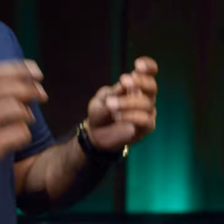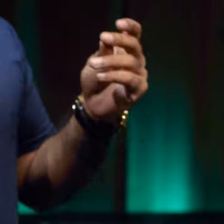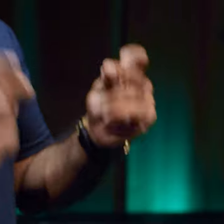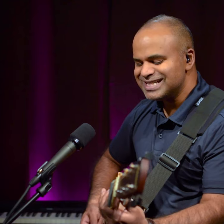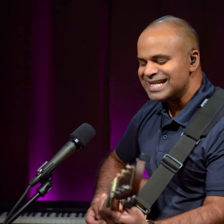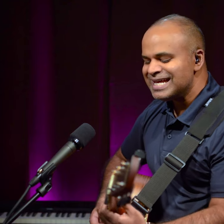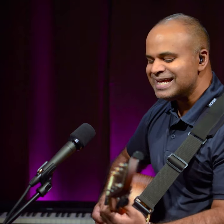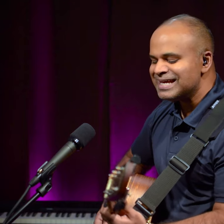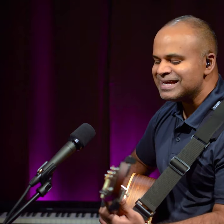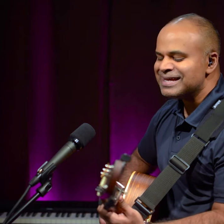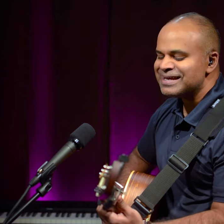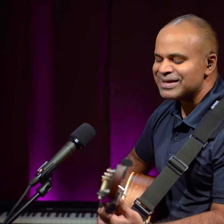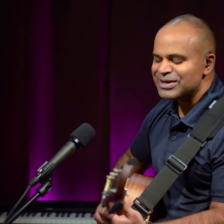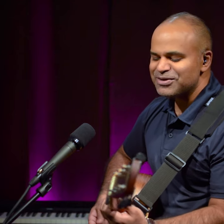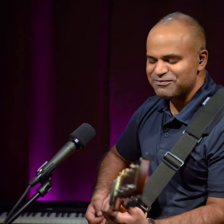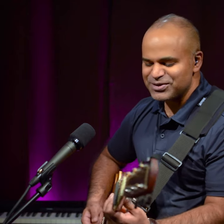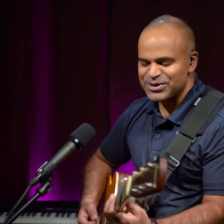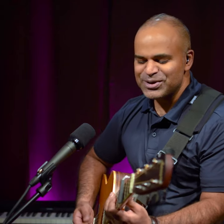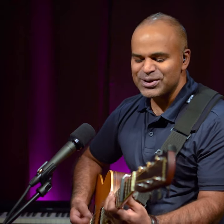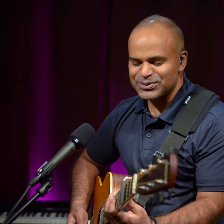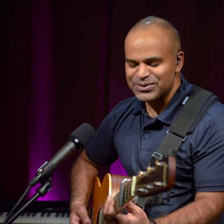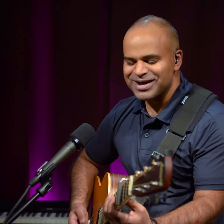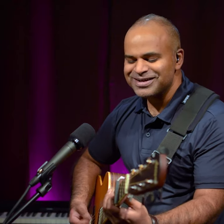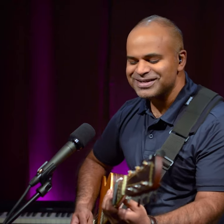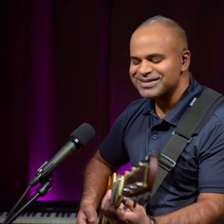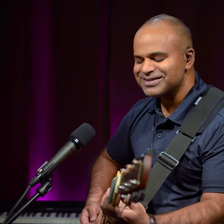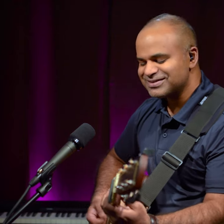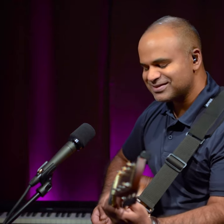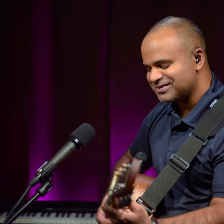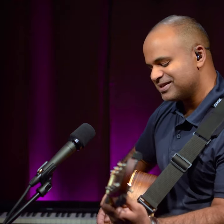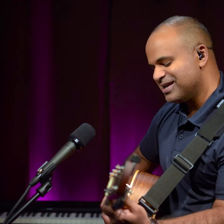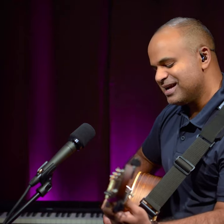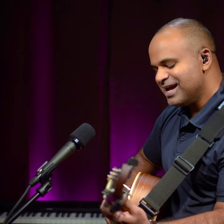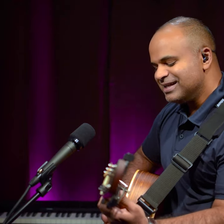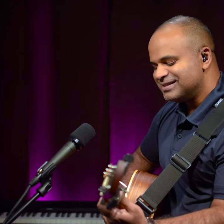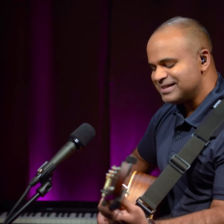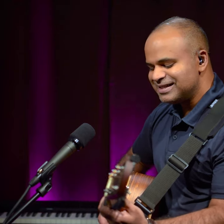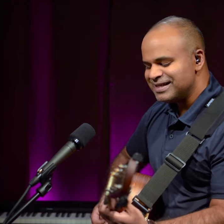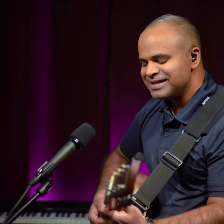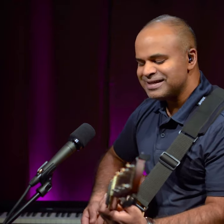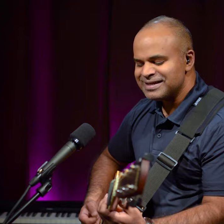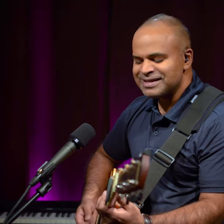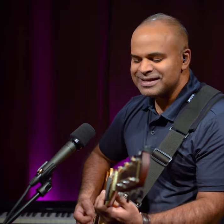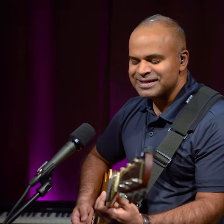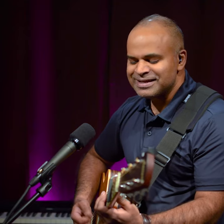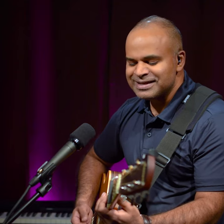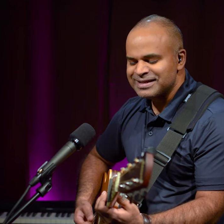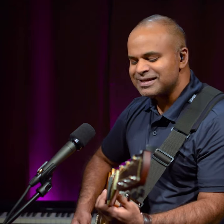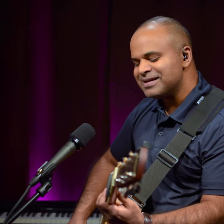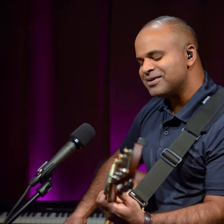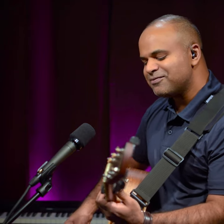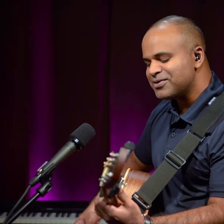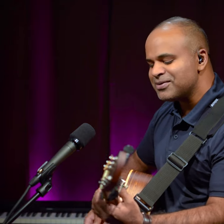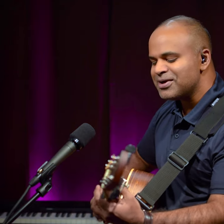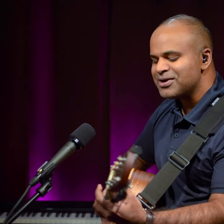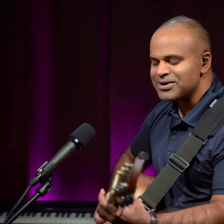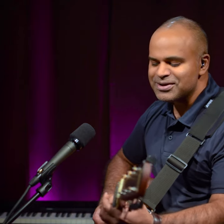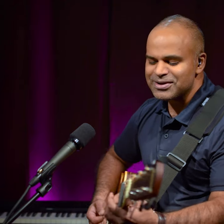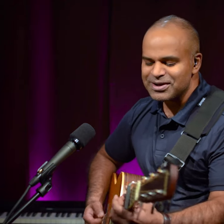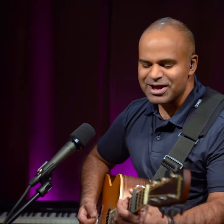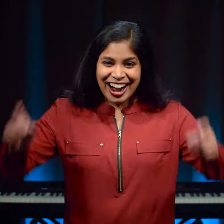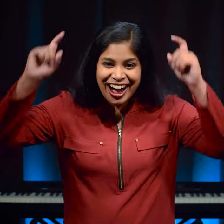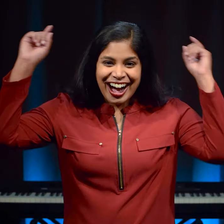To deliver us, Deliverer!